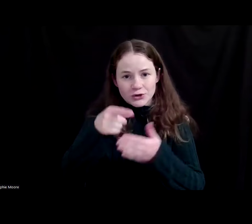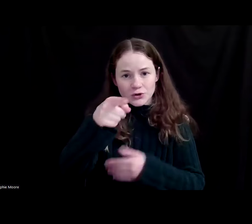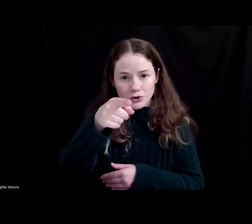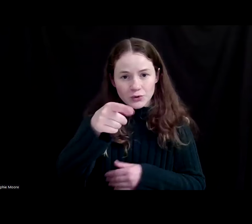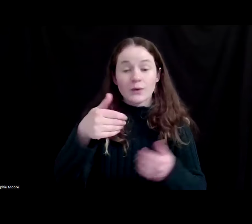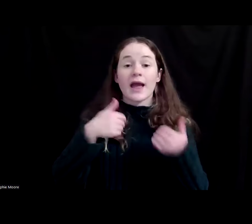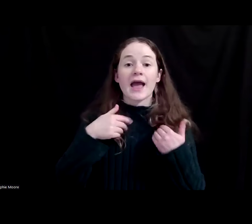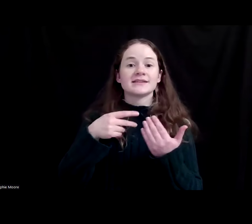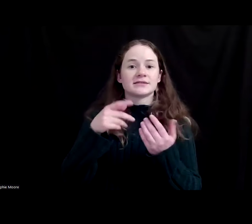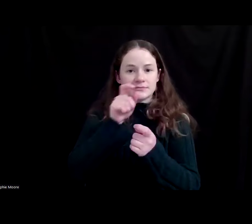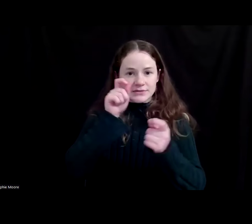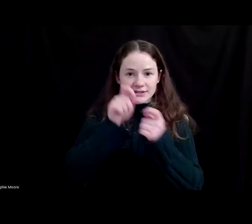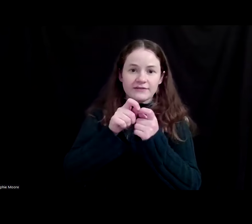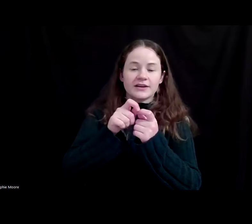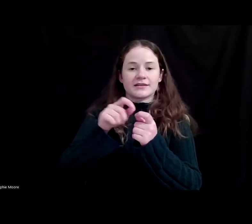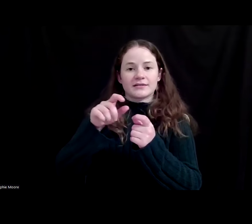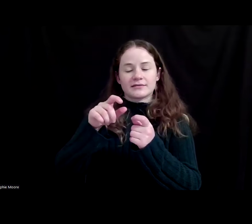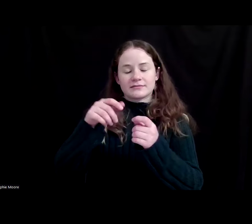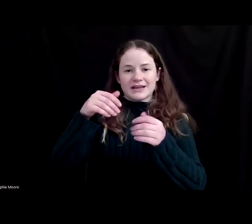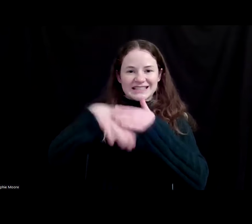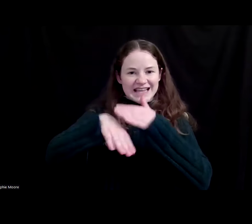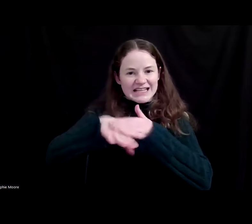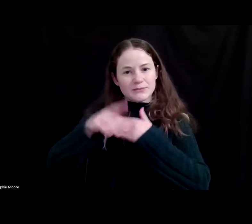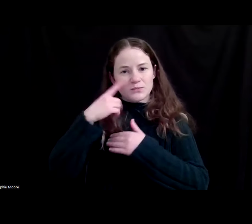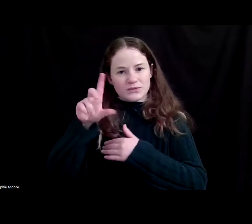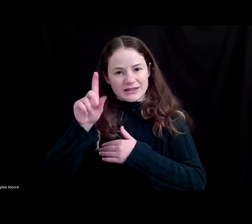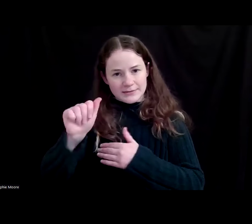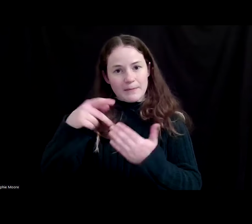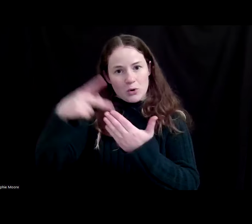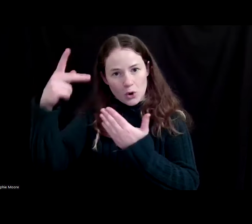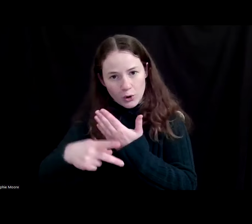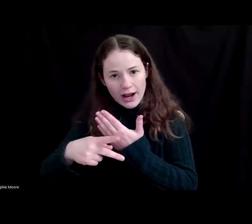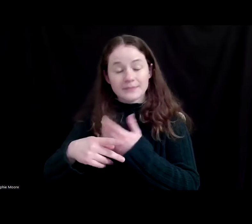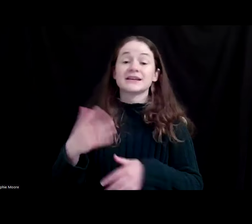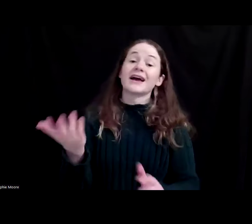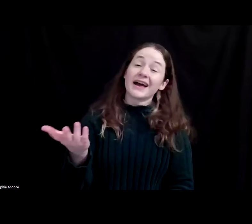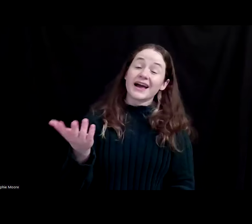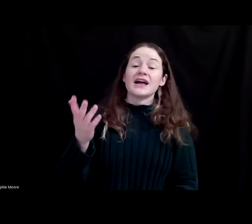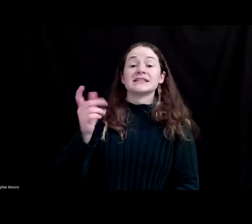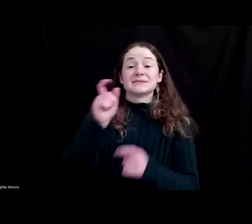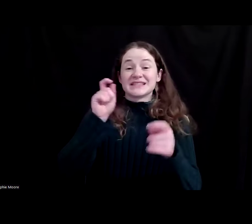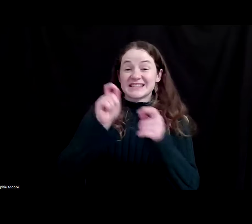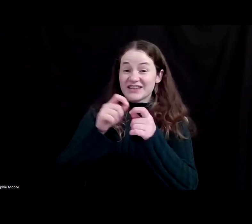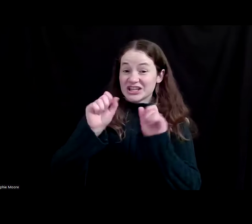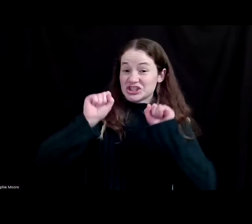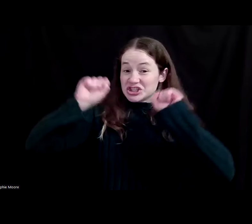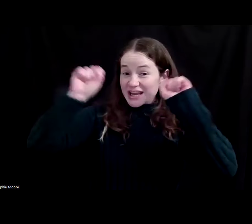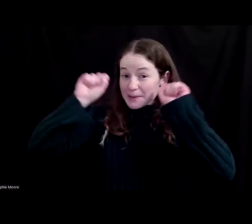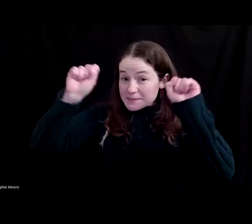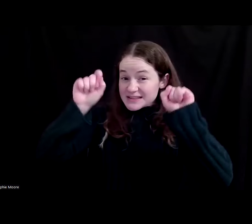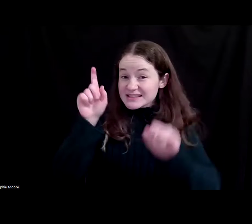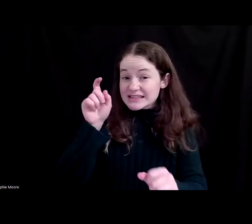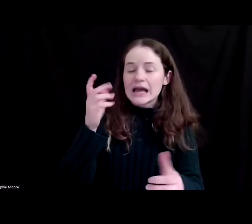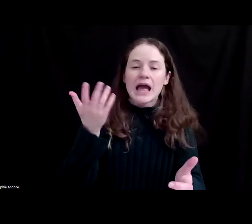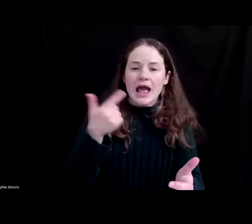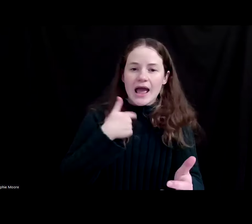tailored toward people with disabilities as far as specific gyms in those areas. I don't know of um a specific gym per